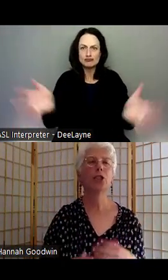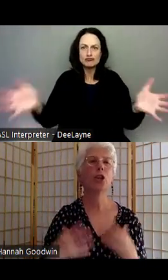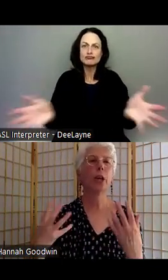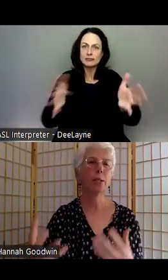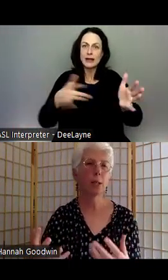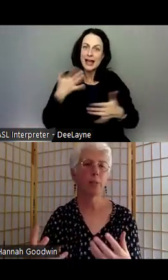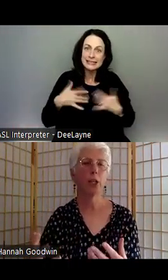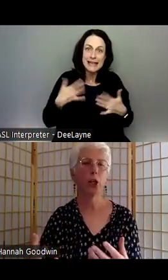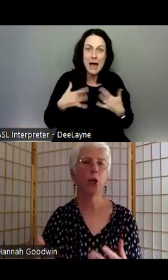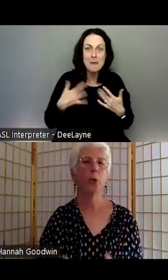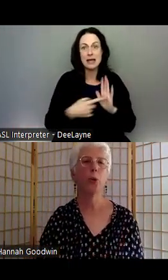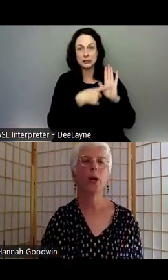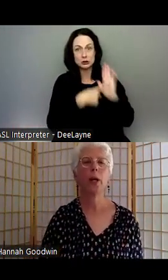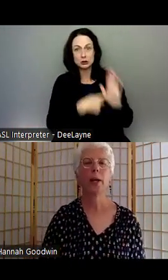to showcase something new,